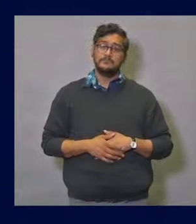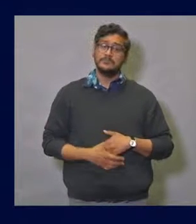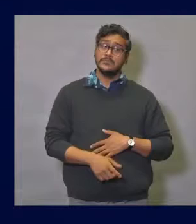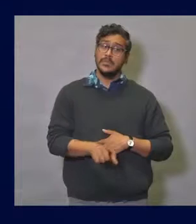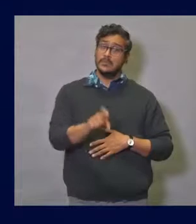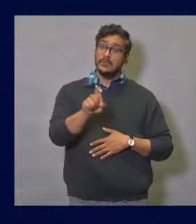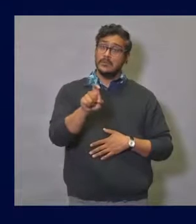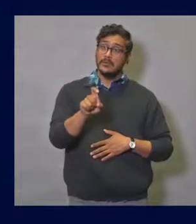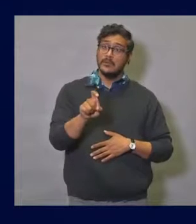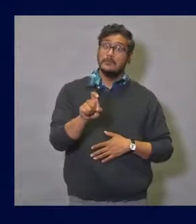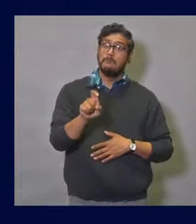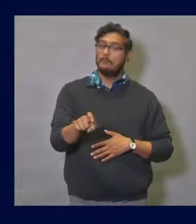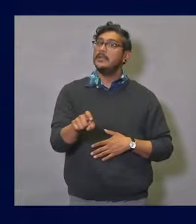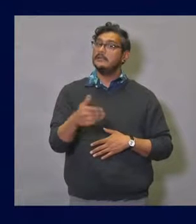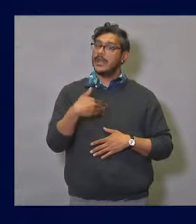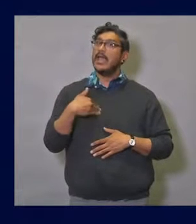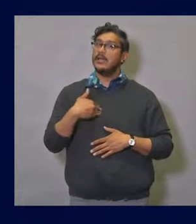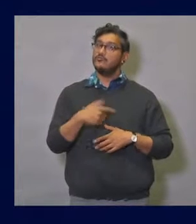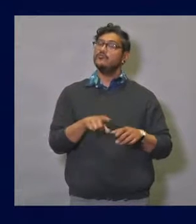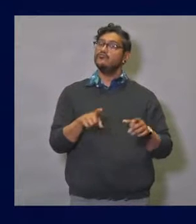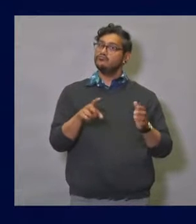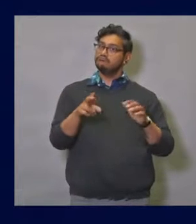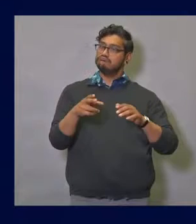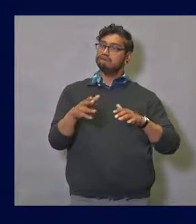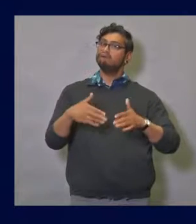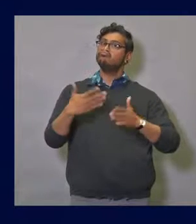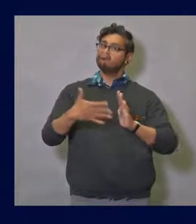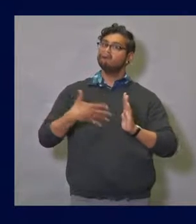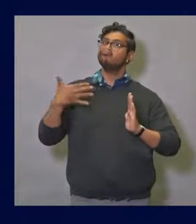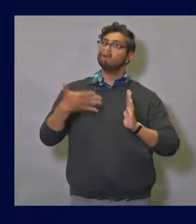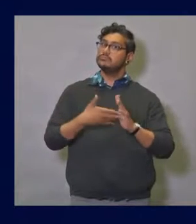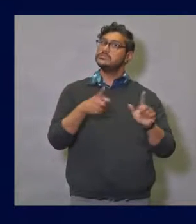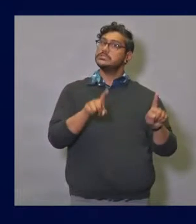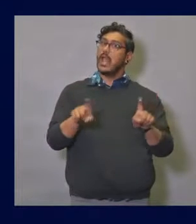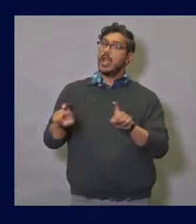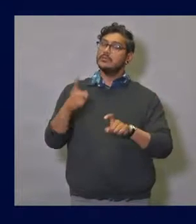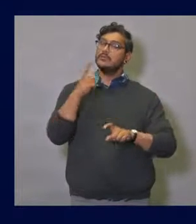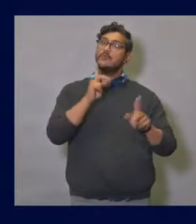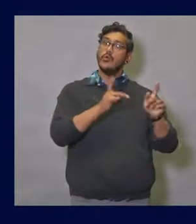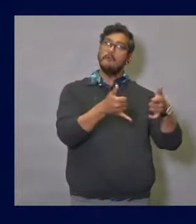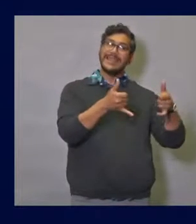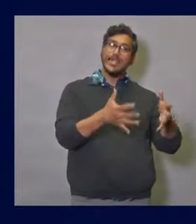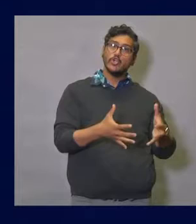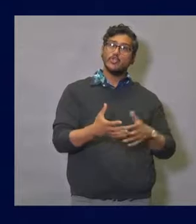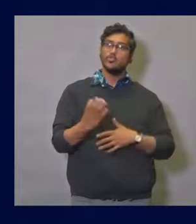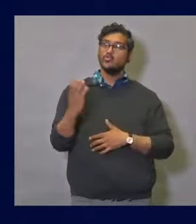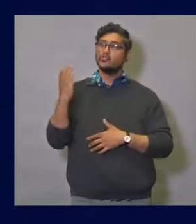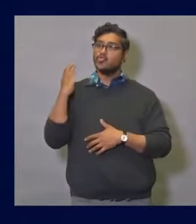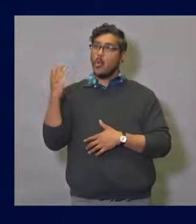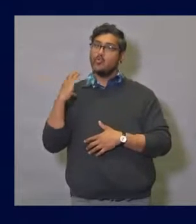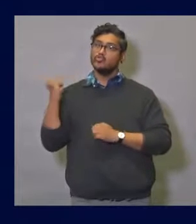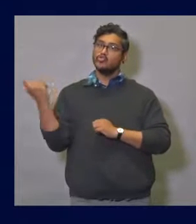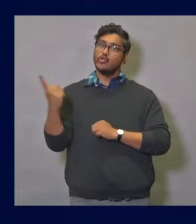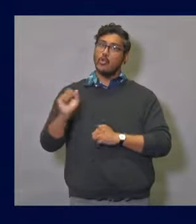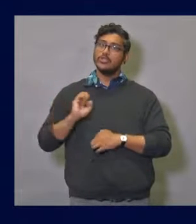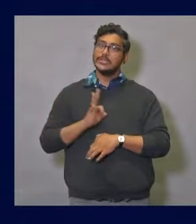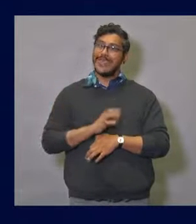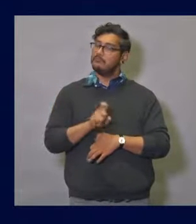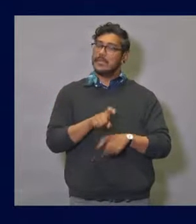NO SE PERMITEN OBSERVADORES PARA ACTIVIDADES DEPORTIVAS EN ESPACIOS INTERIORES PARA